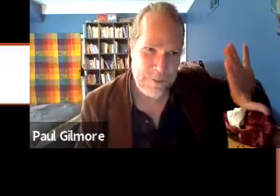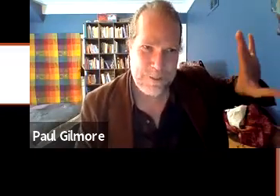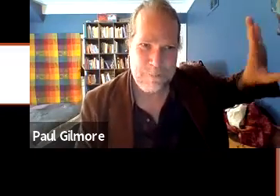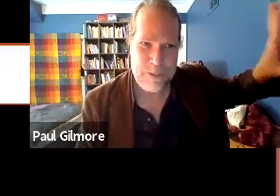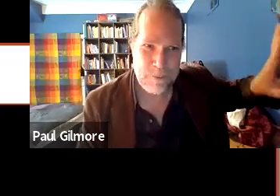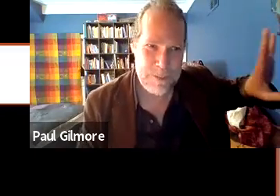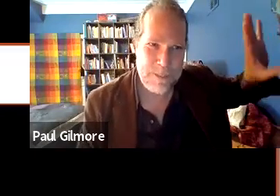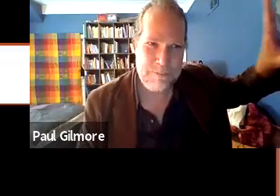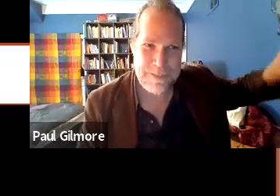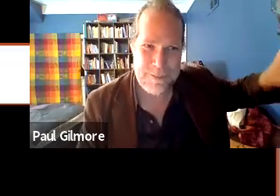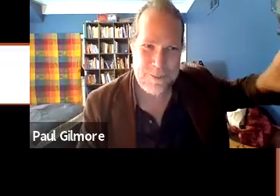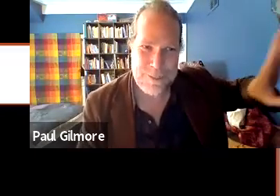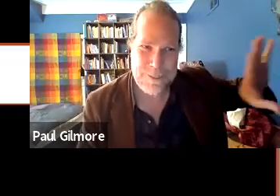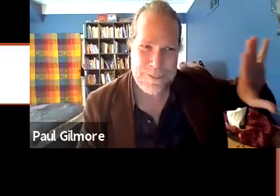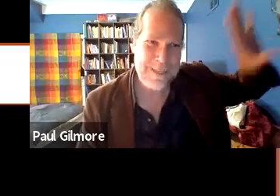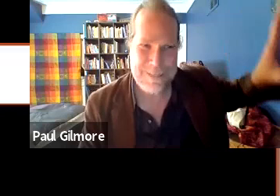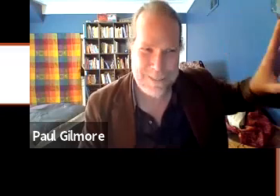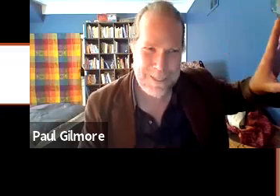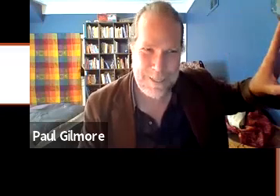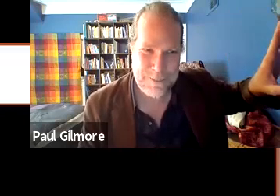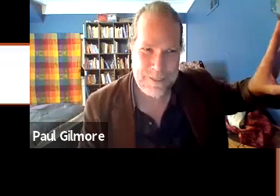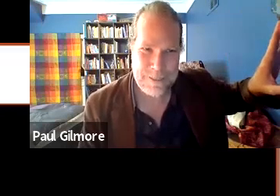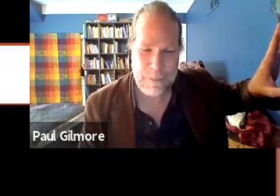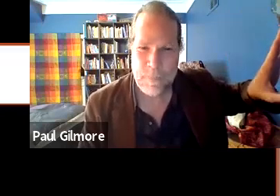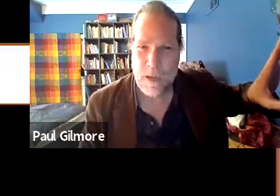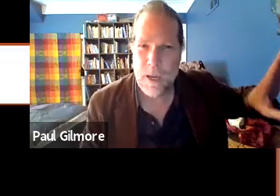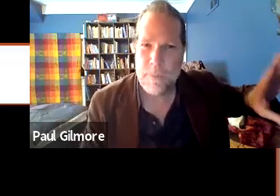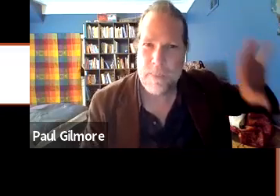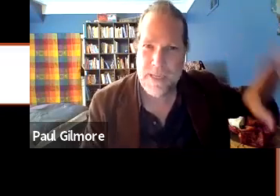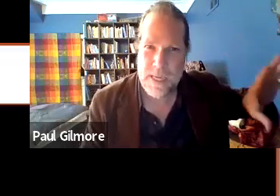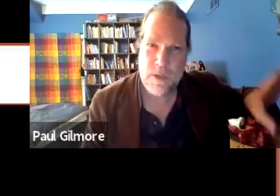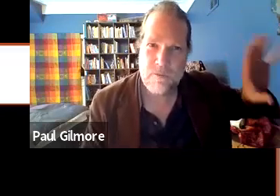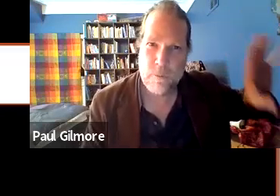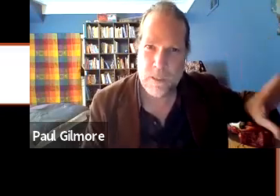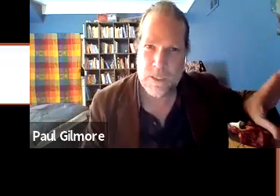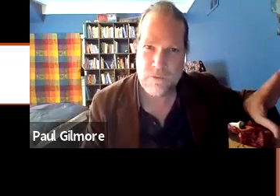know, these pilgrims coming to Massachusetts in the 1600s. They came here for religious